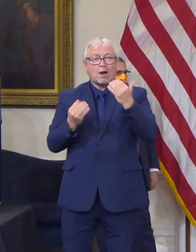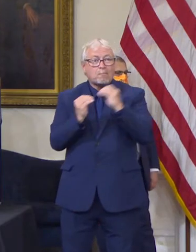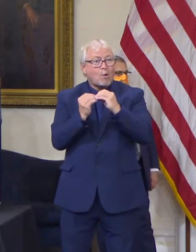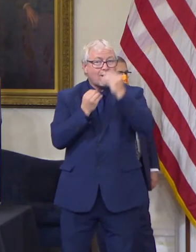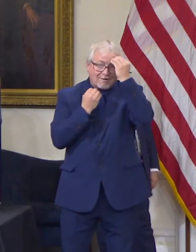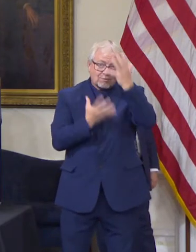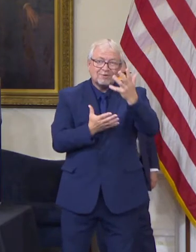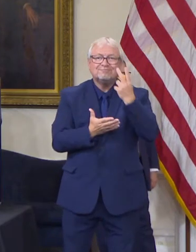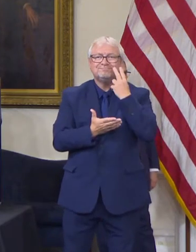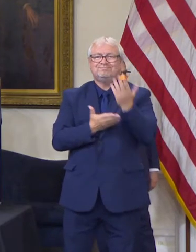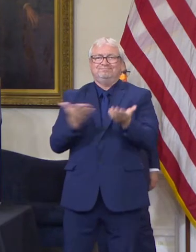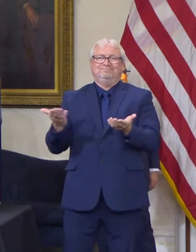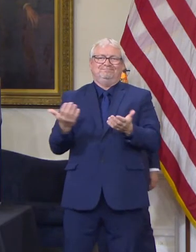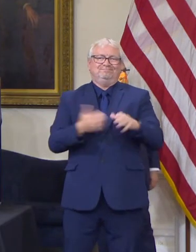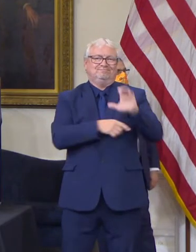You can visit COVIDvax.maryland.